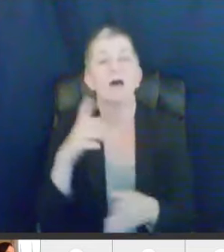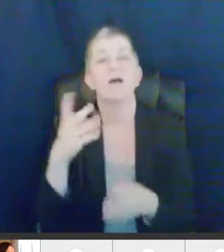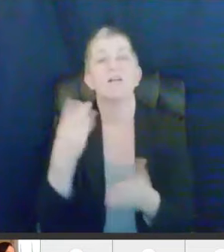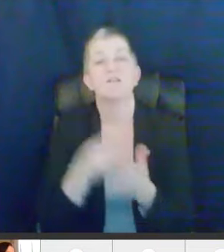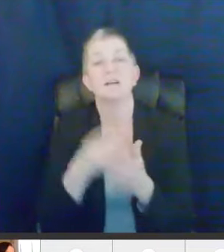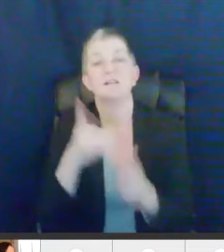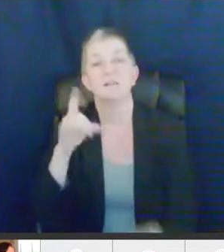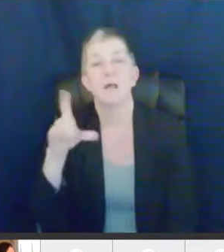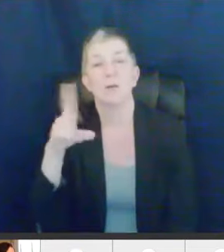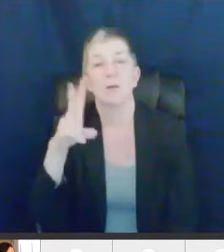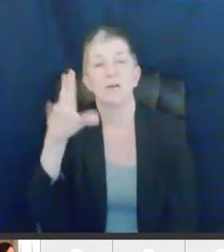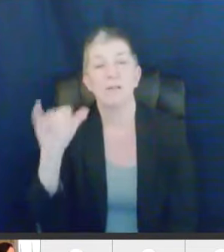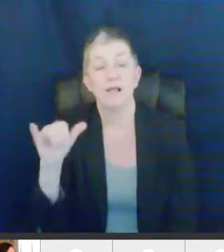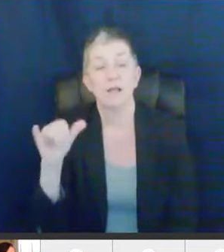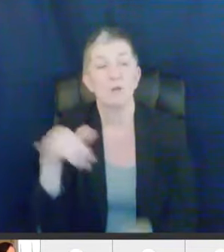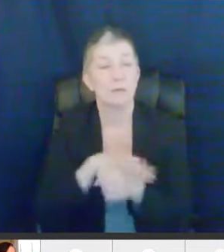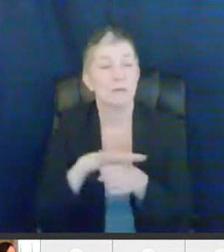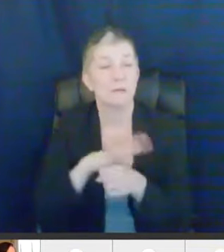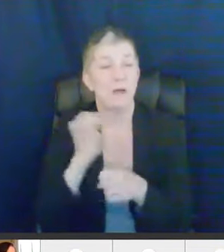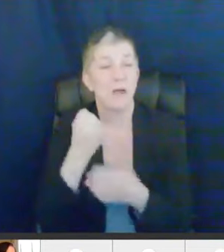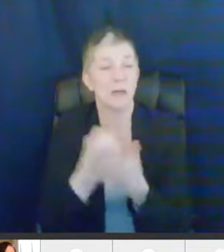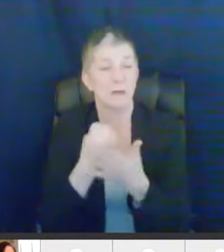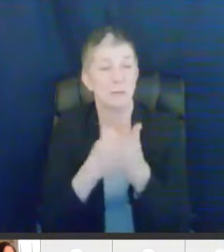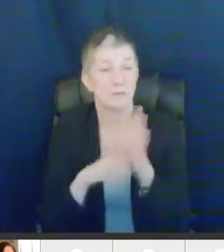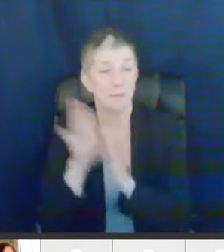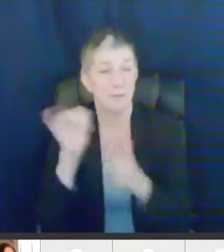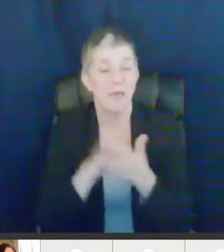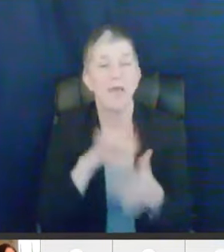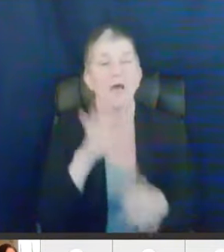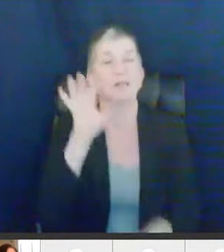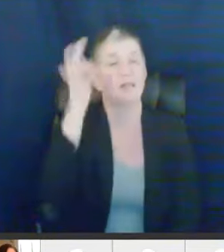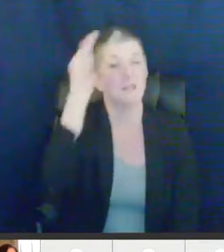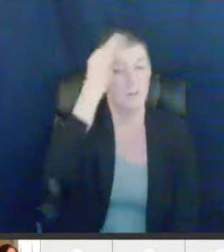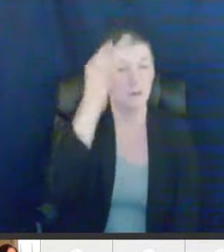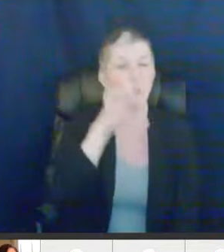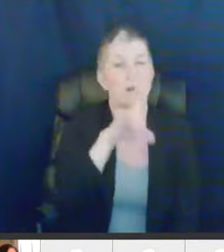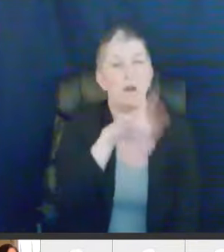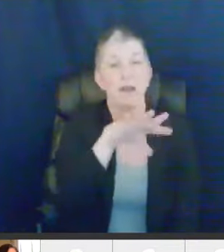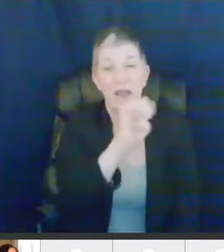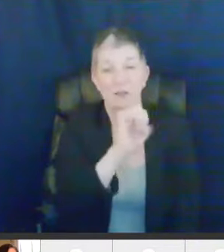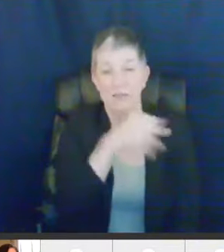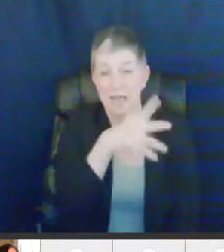Development Fund and the federal Cares Act round two of the program received